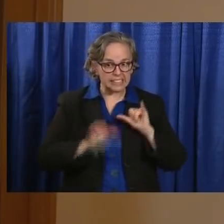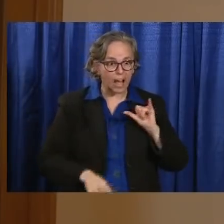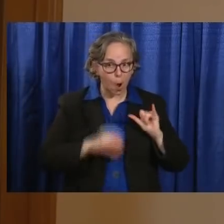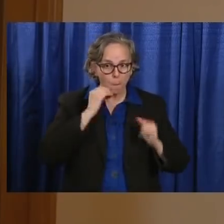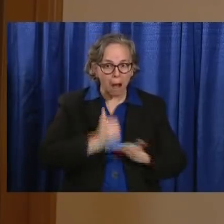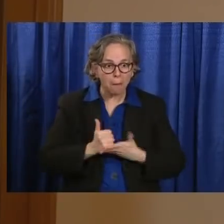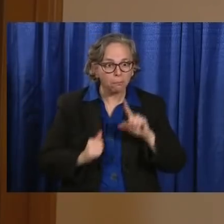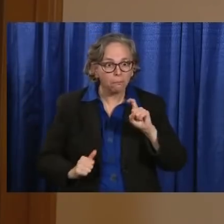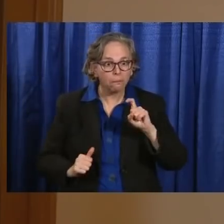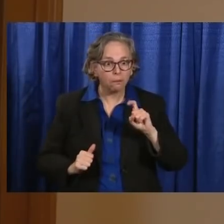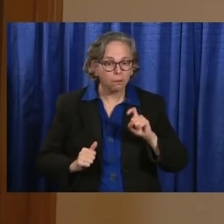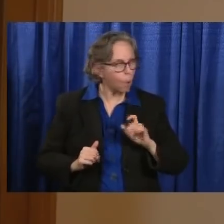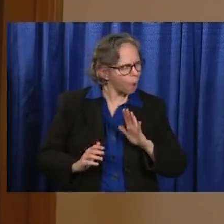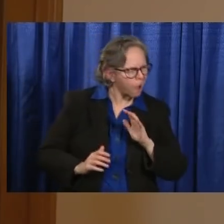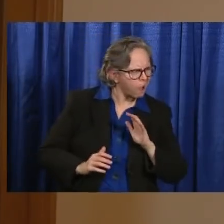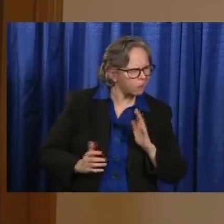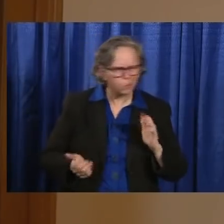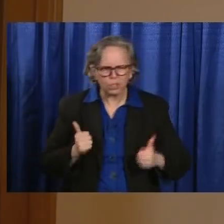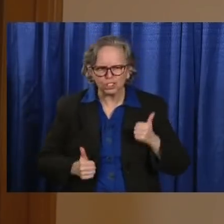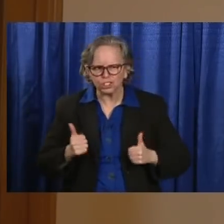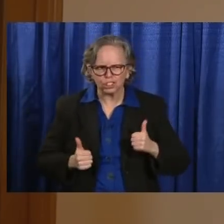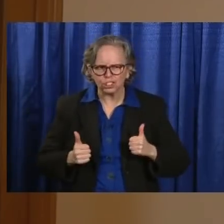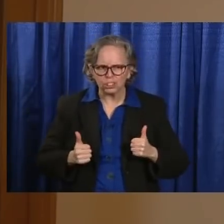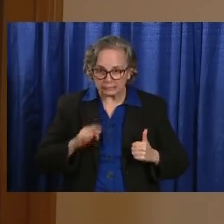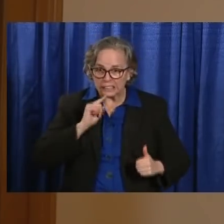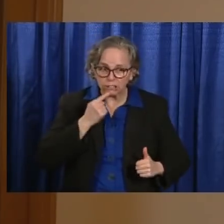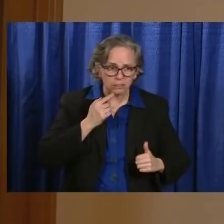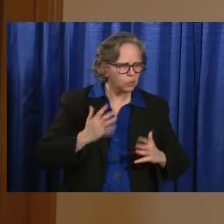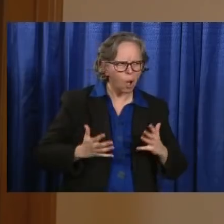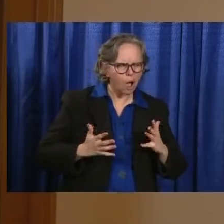THESE ARE ALL PROXY MEASURES